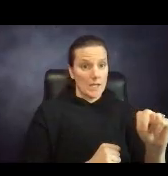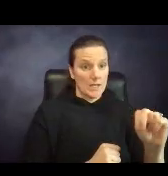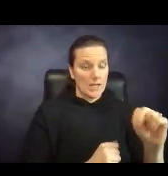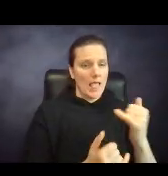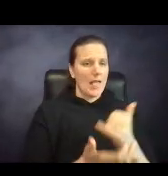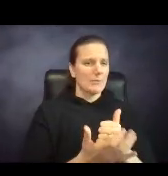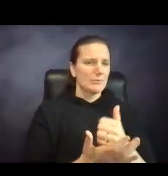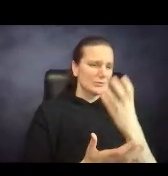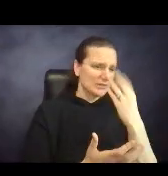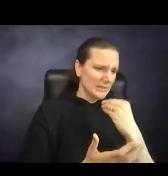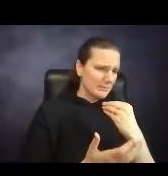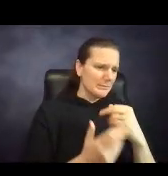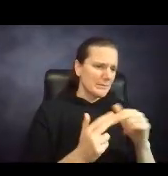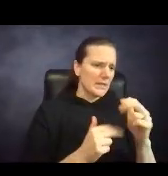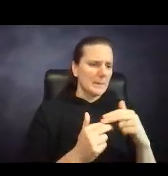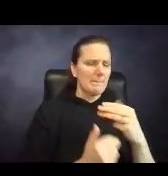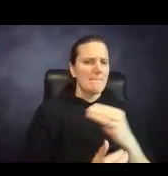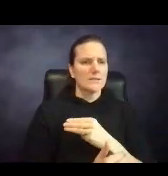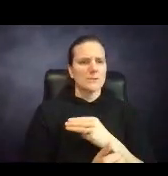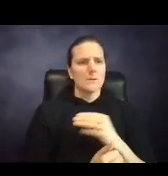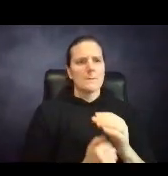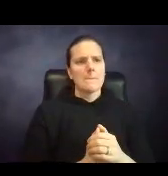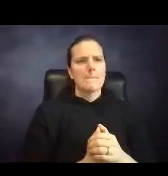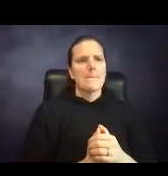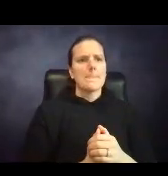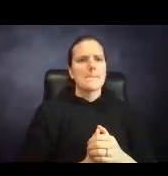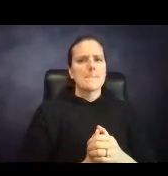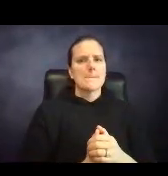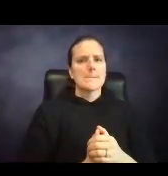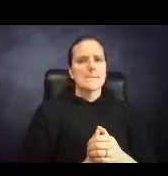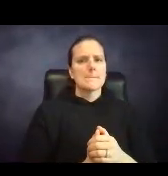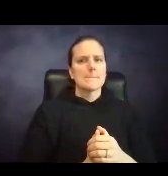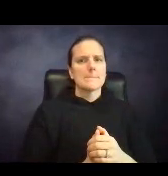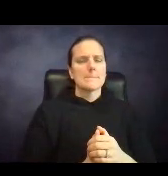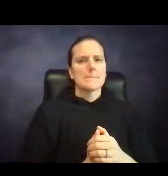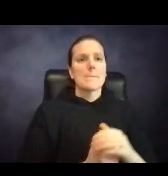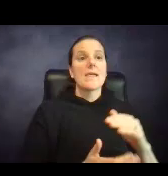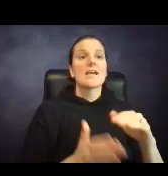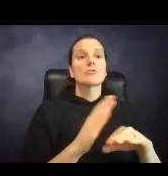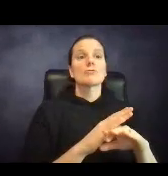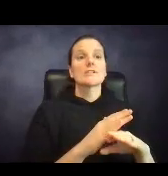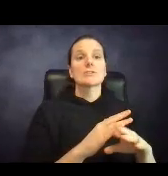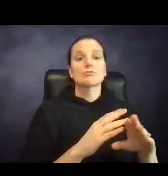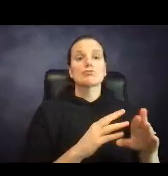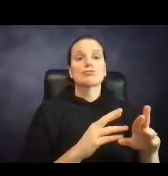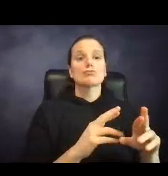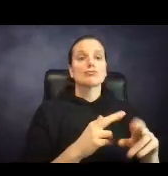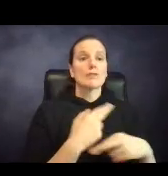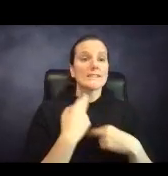It's definitely less favorable in clinical practice. The increased risk of stroke and heart attack was associated with oral estrogen